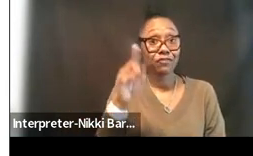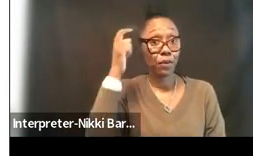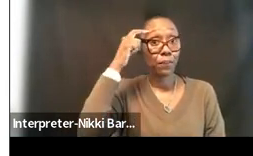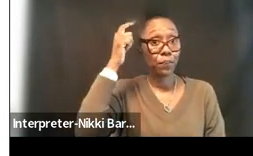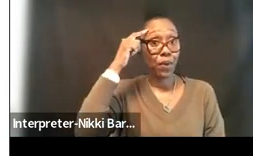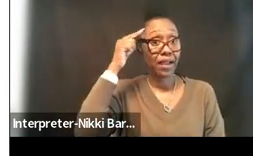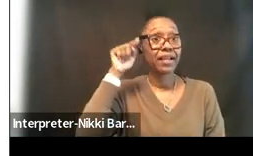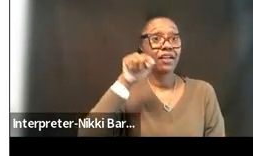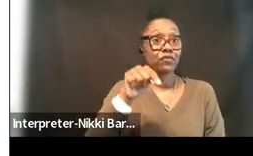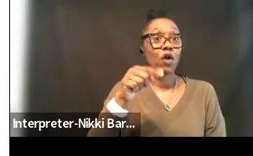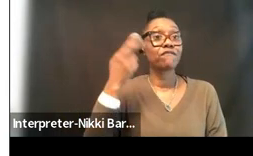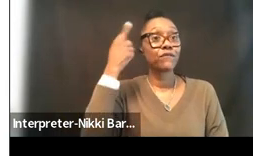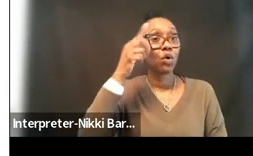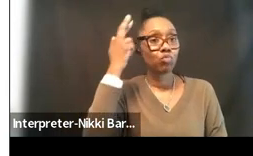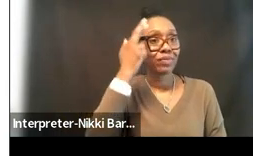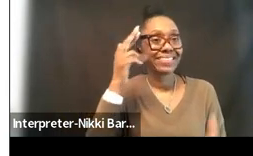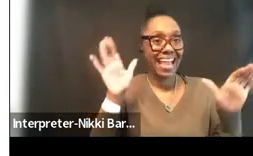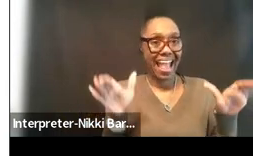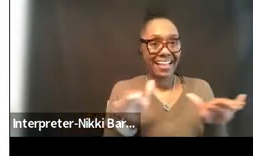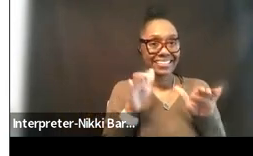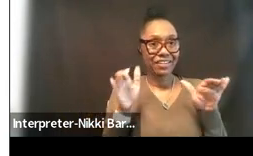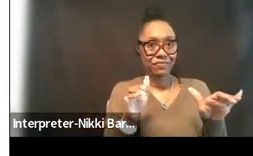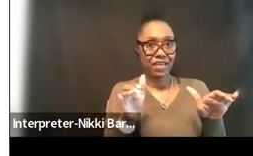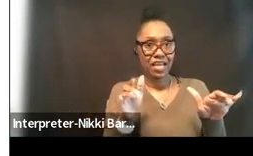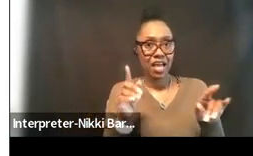It is in charge of activating our fighter flight response. Our fighter flight response is our sympathetic nervous system.